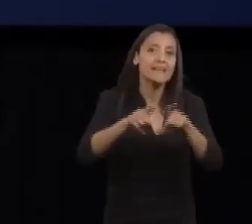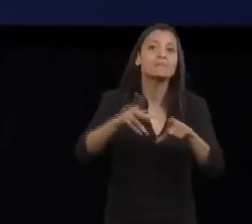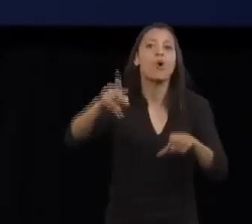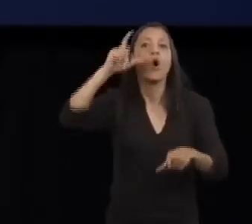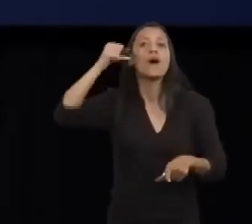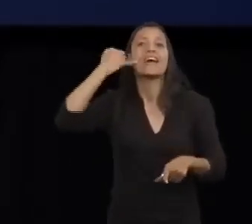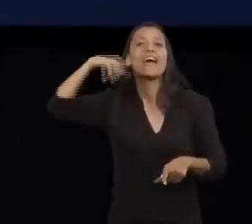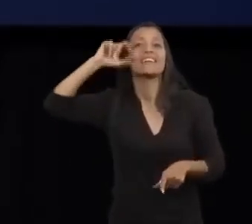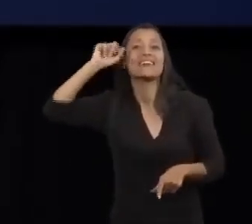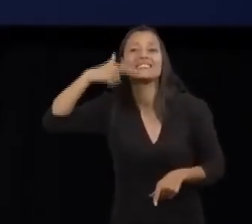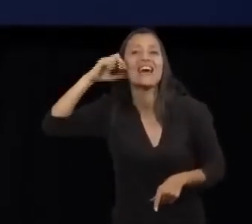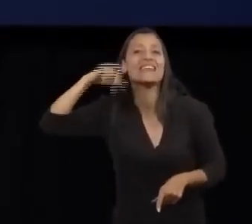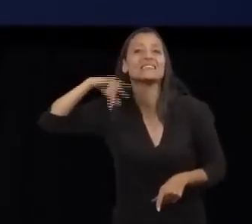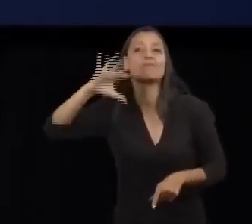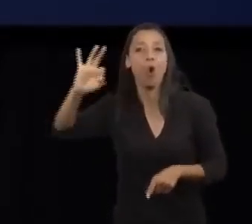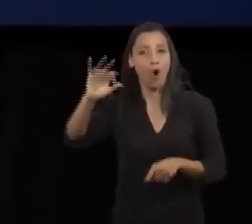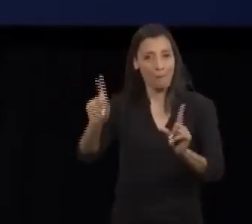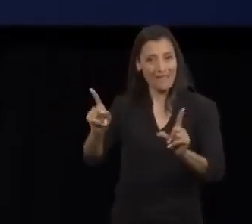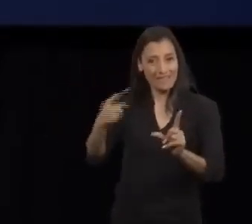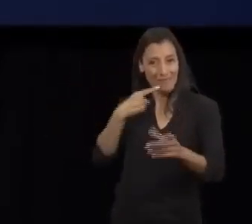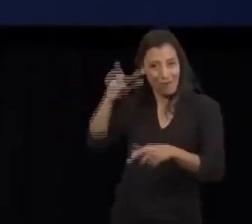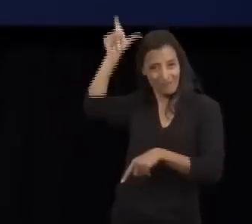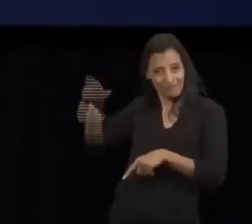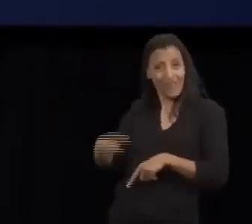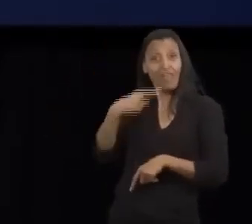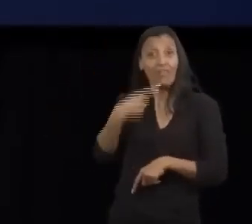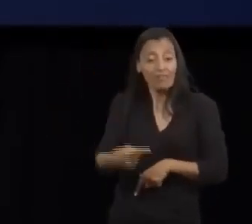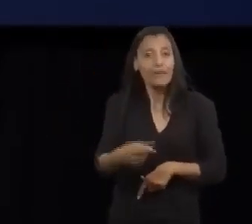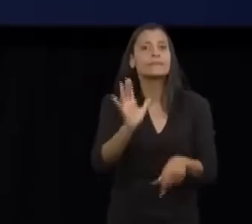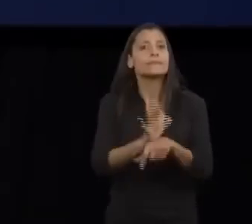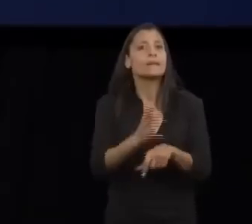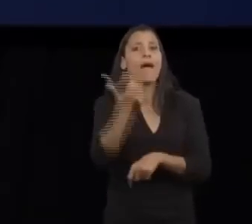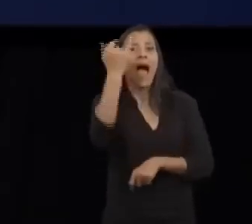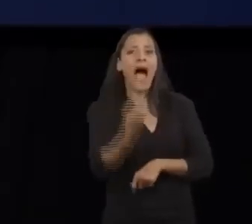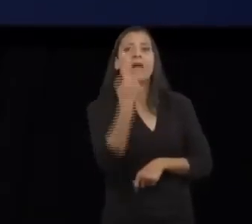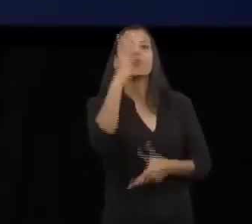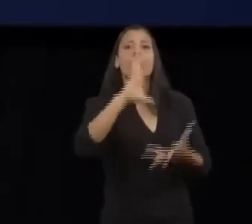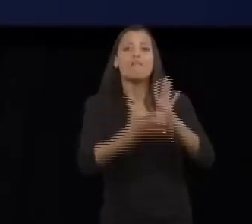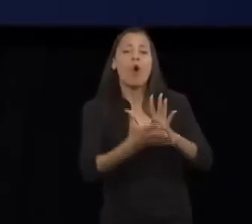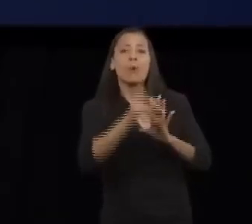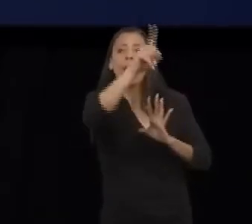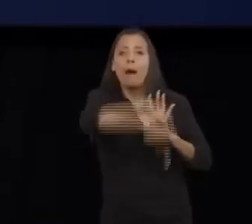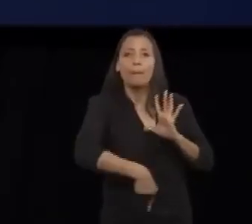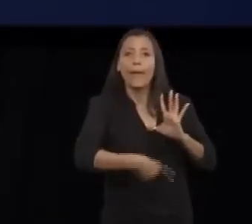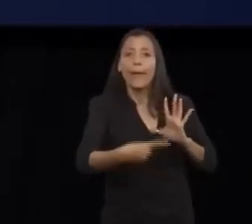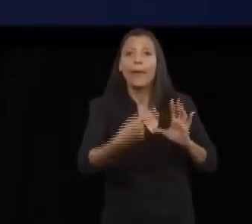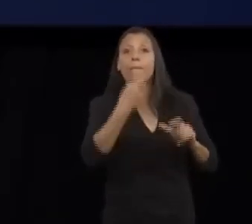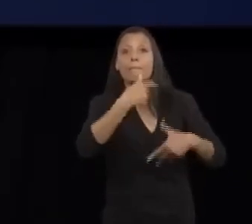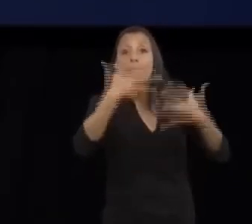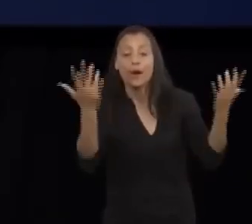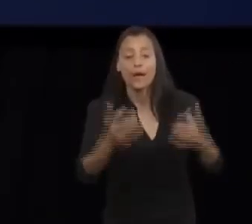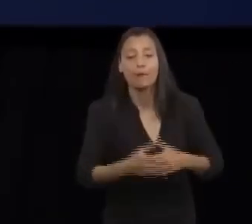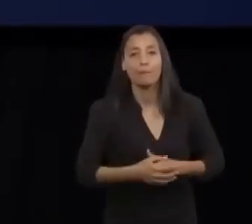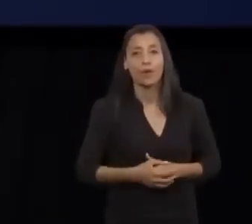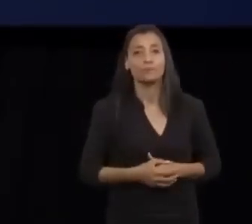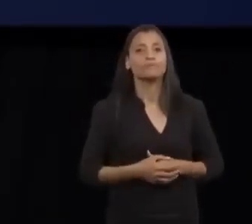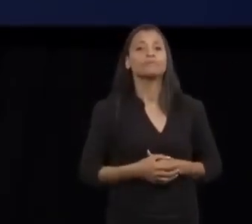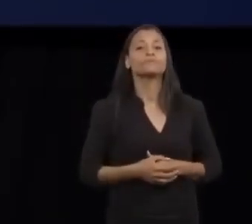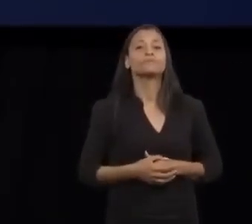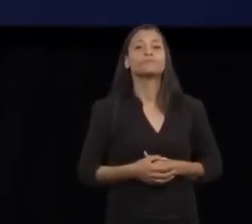ignores something called the Hume-Cantillon effect. The Hume-Cantillon effect what it does is describe